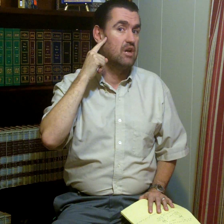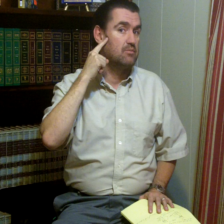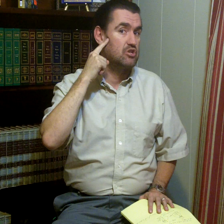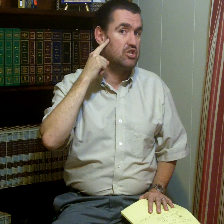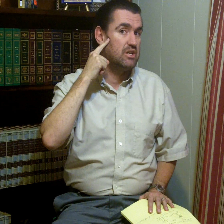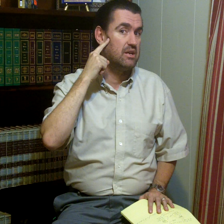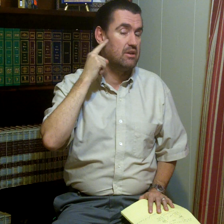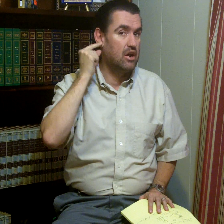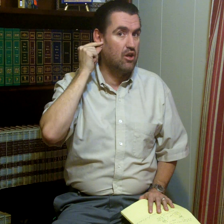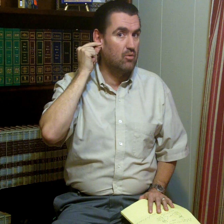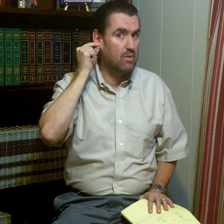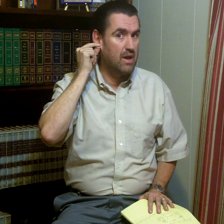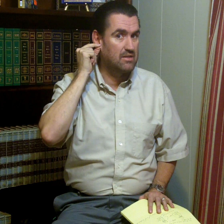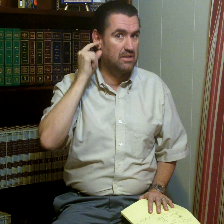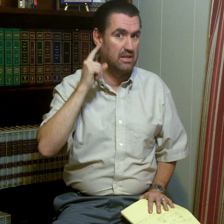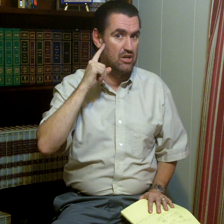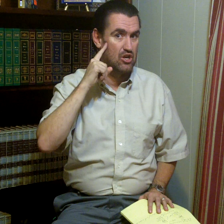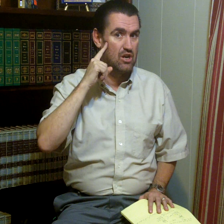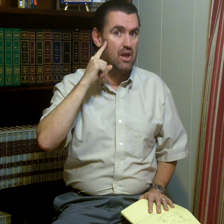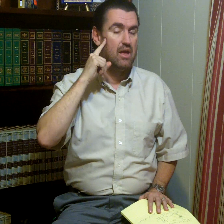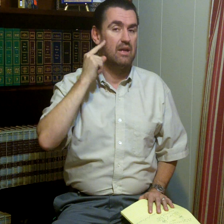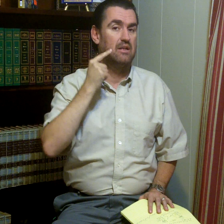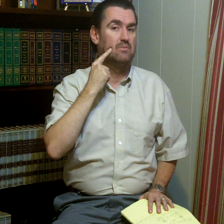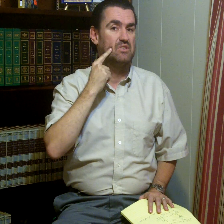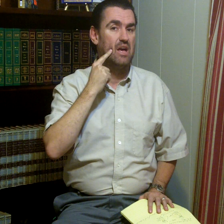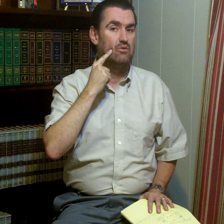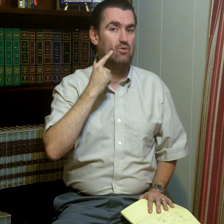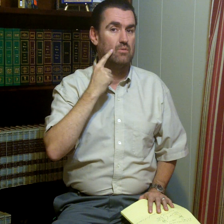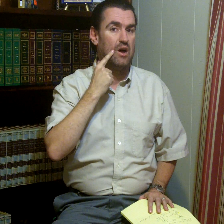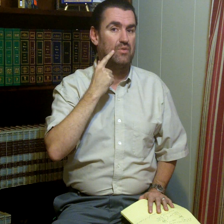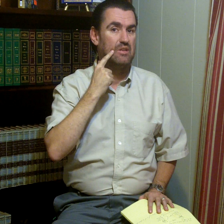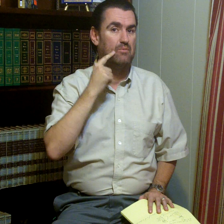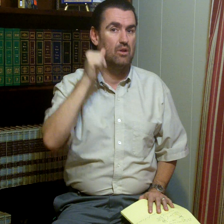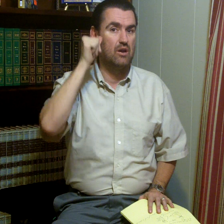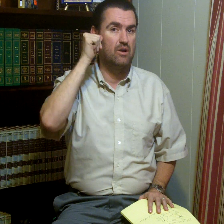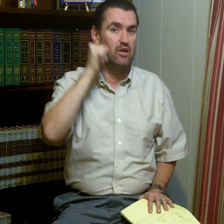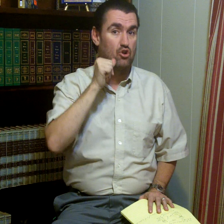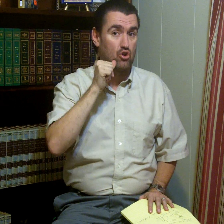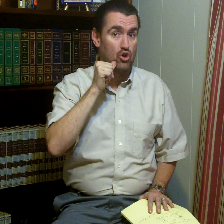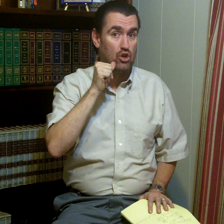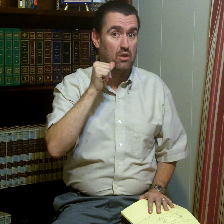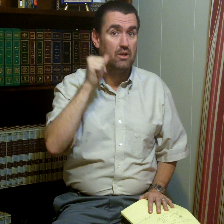upper cheek not all the way back to the ear and comes down to about the dimple area girl